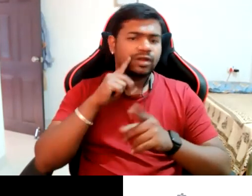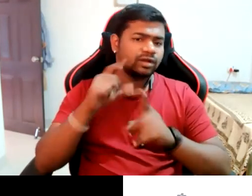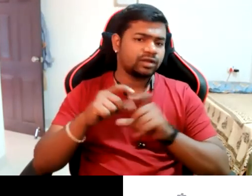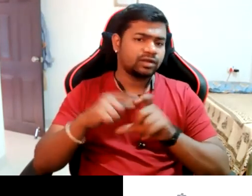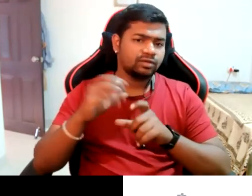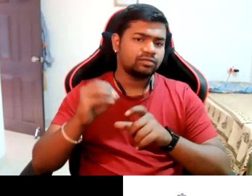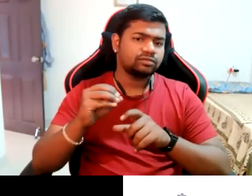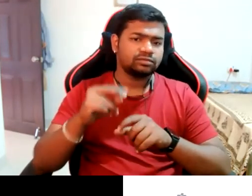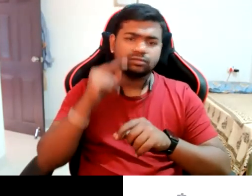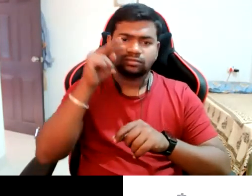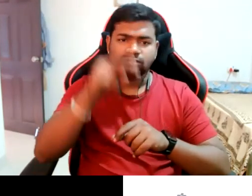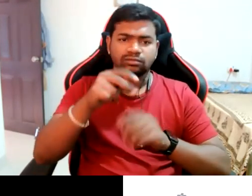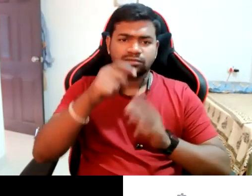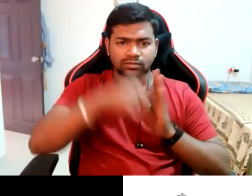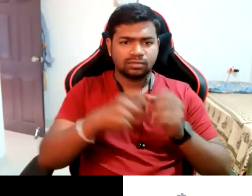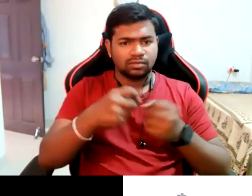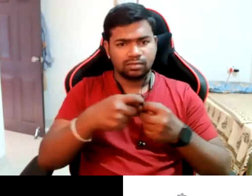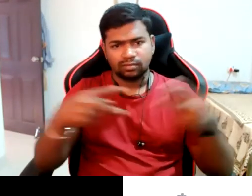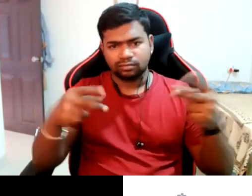Download the captions of the video, definitely.